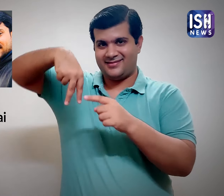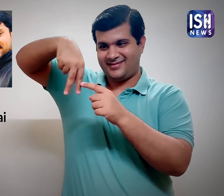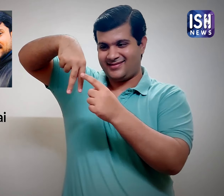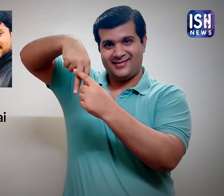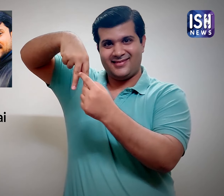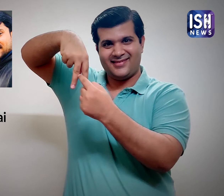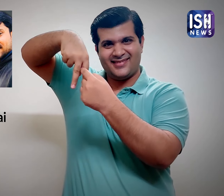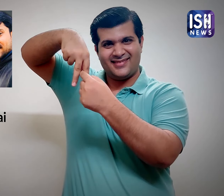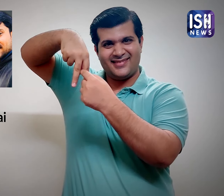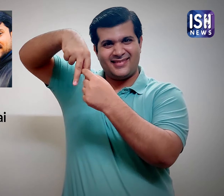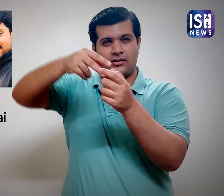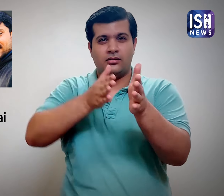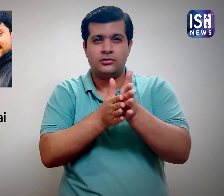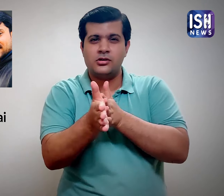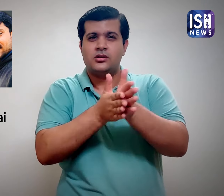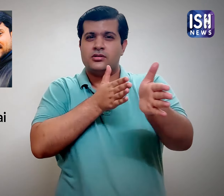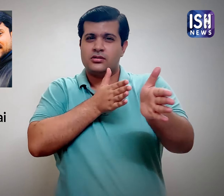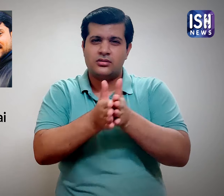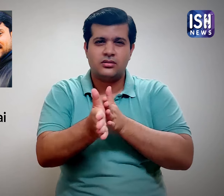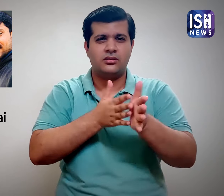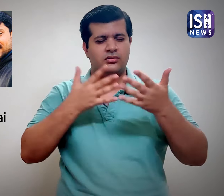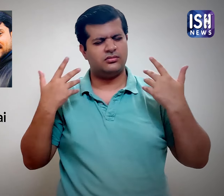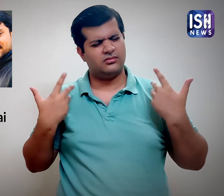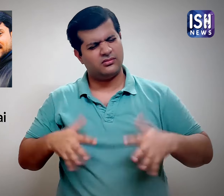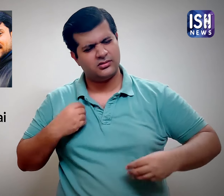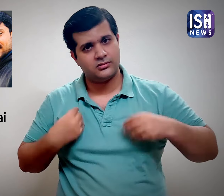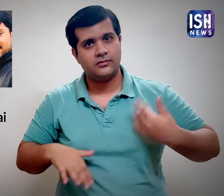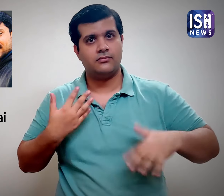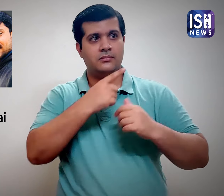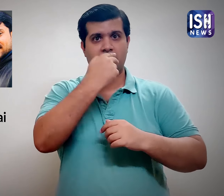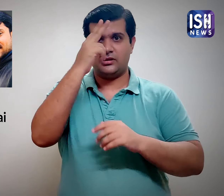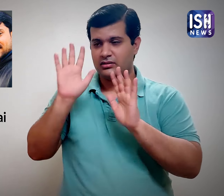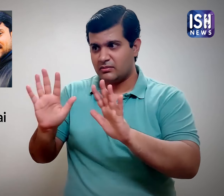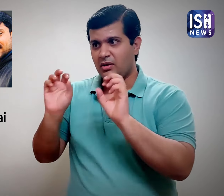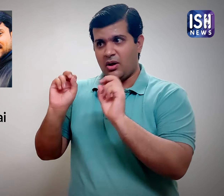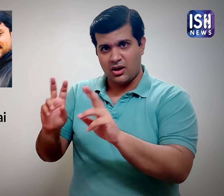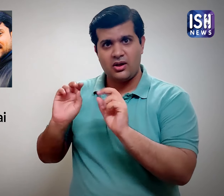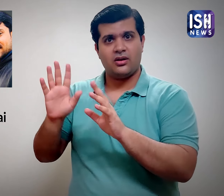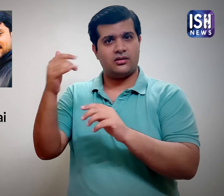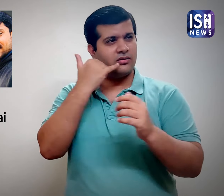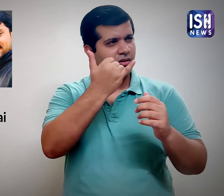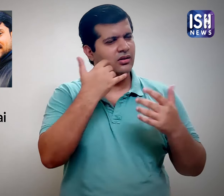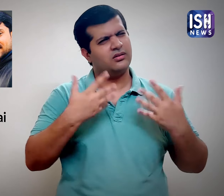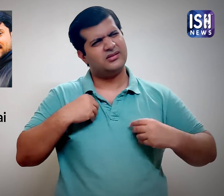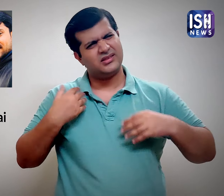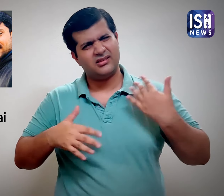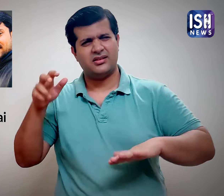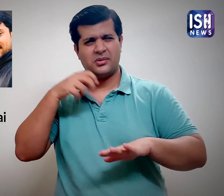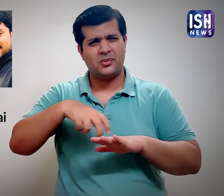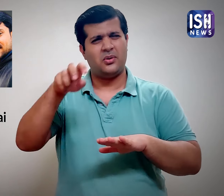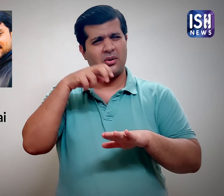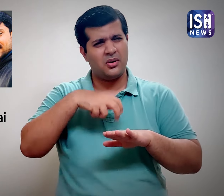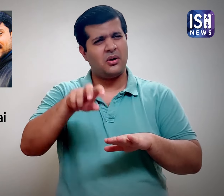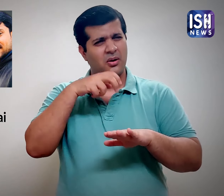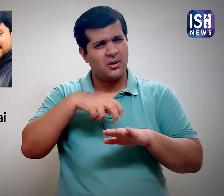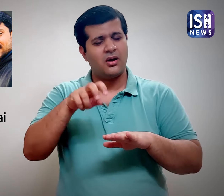The skin between his toes began to chafe. Pradeep kept calling to make sure he was okay but Sachin kept walking.